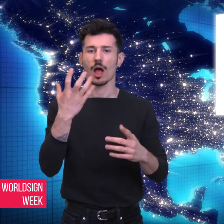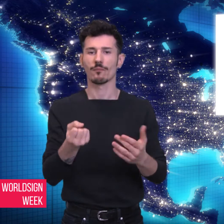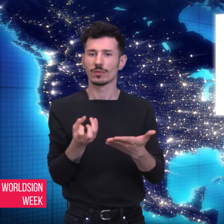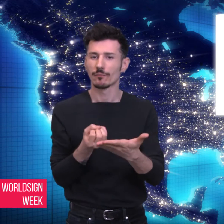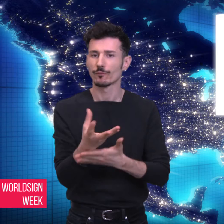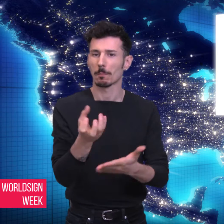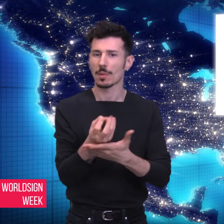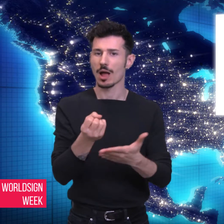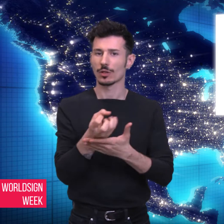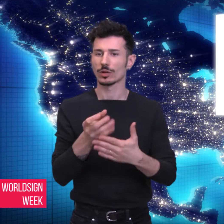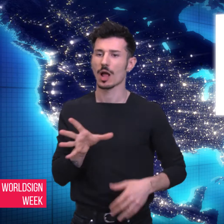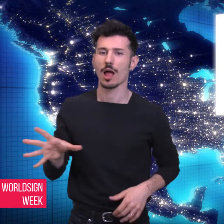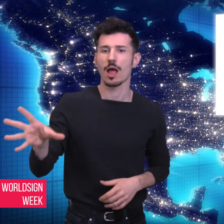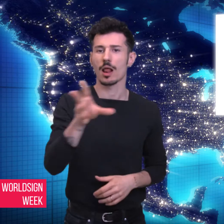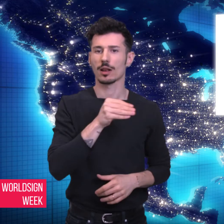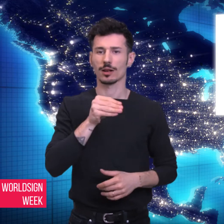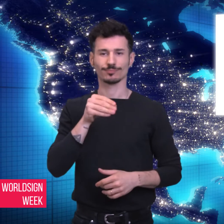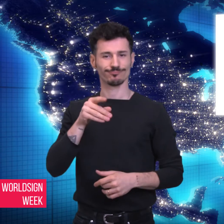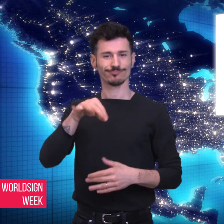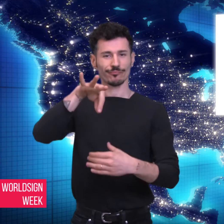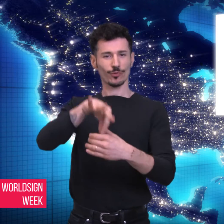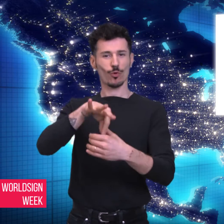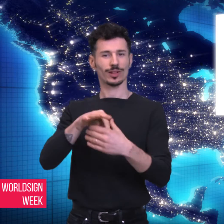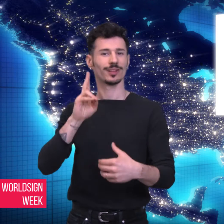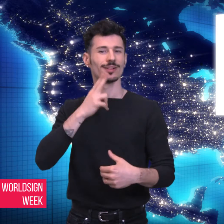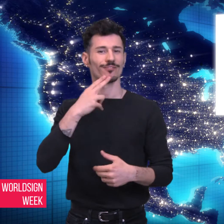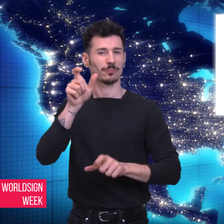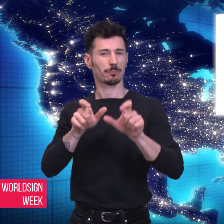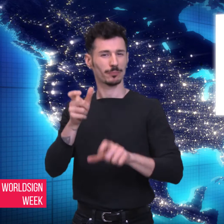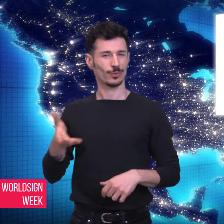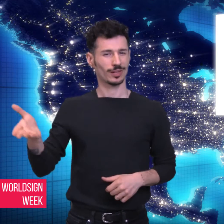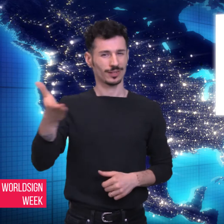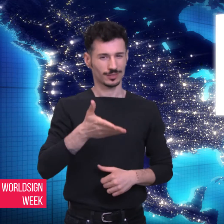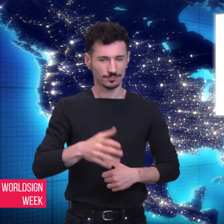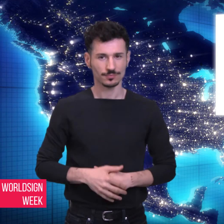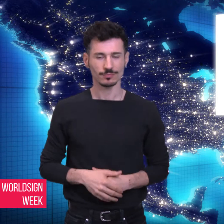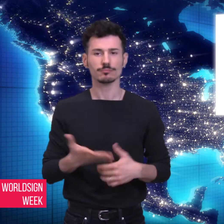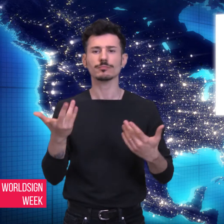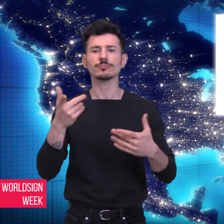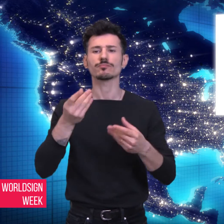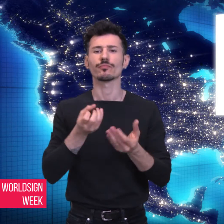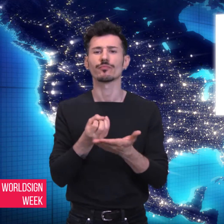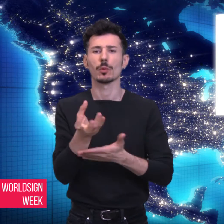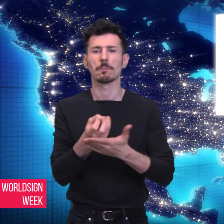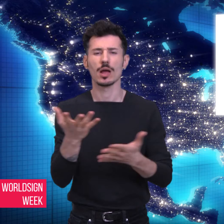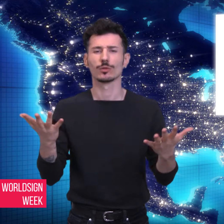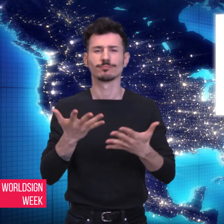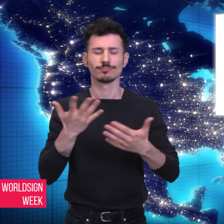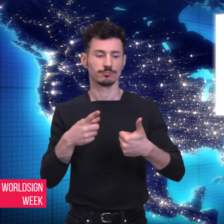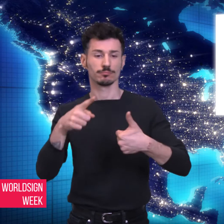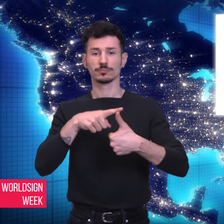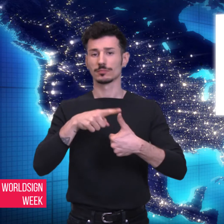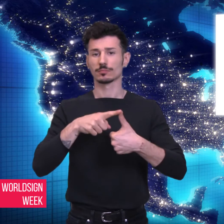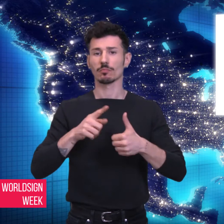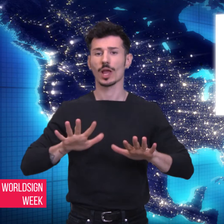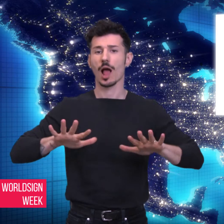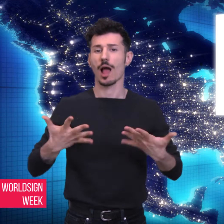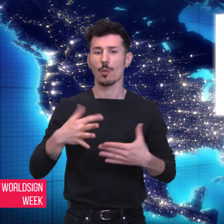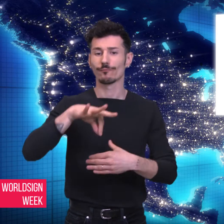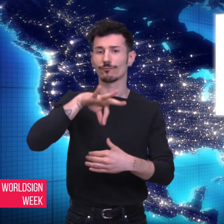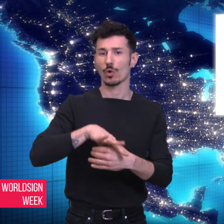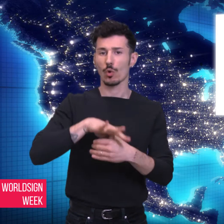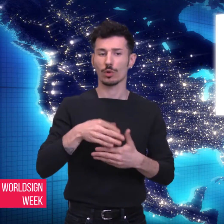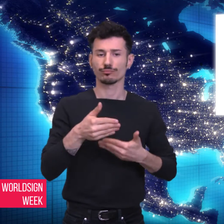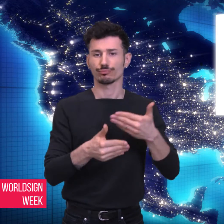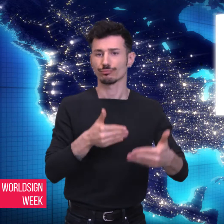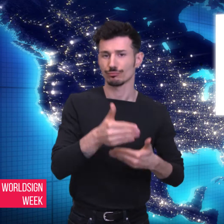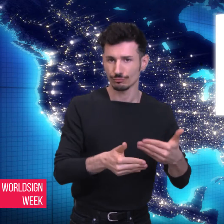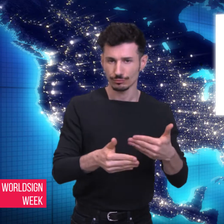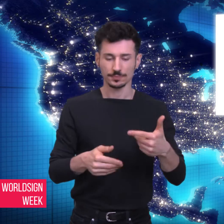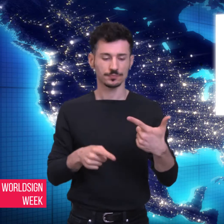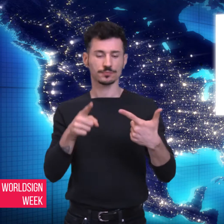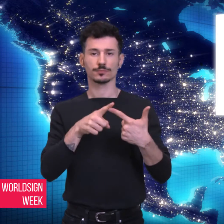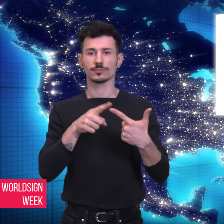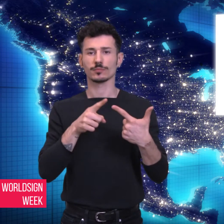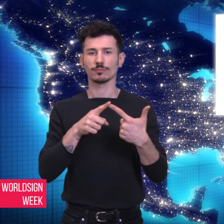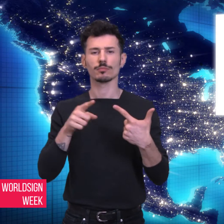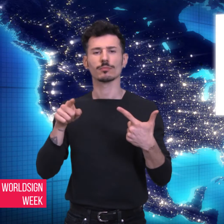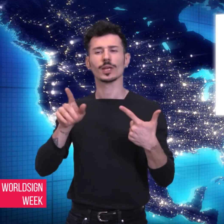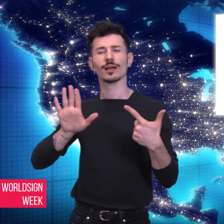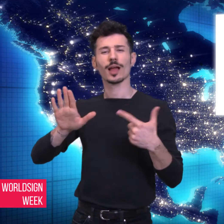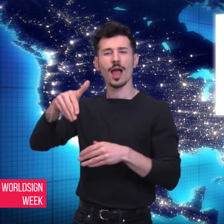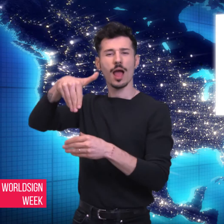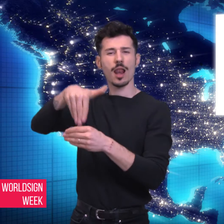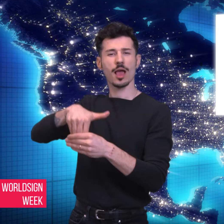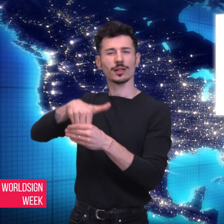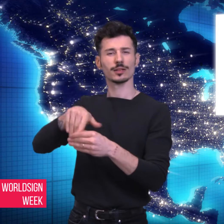1) how voting works, 2) the election process and